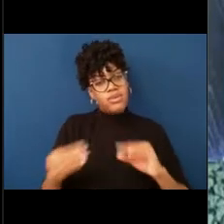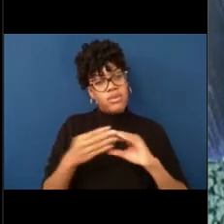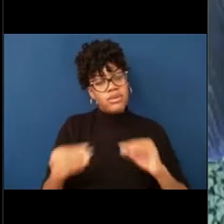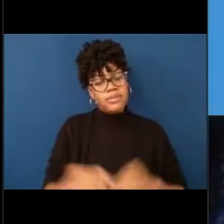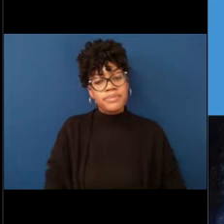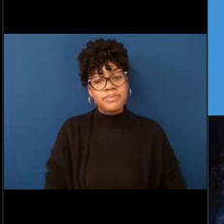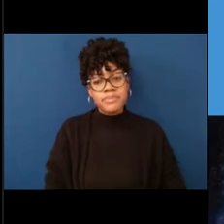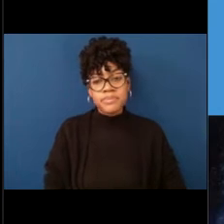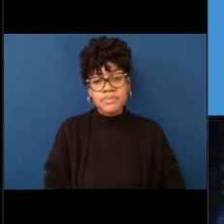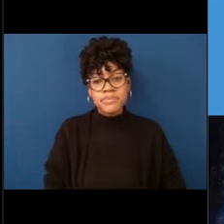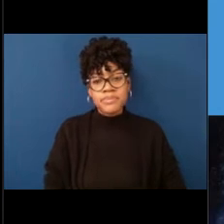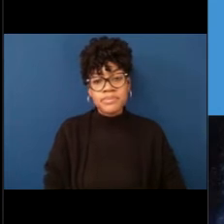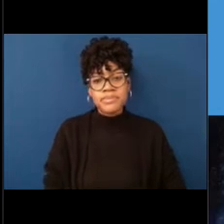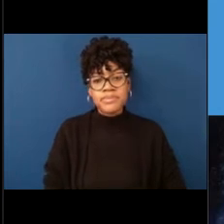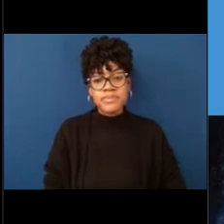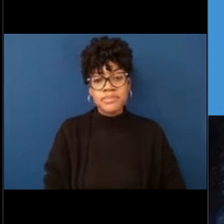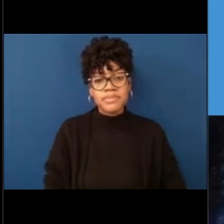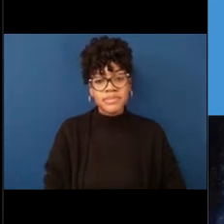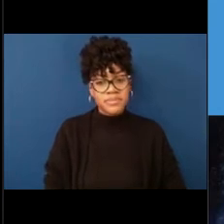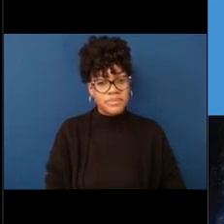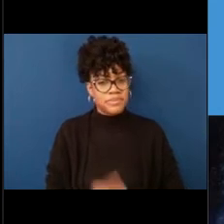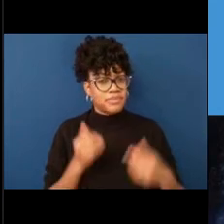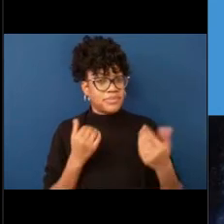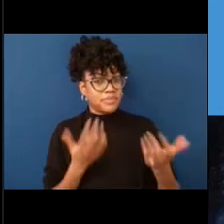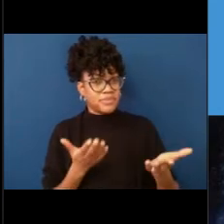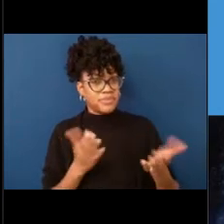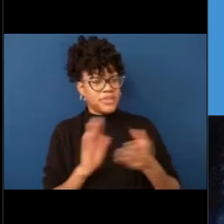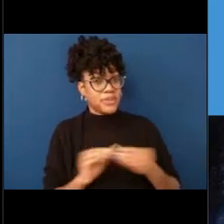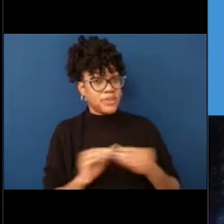So the story that you're going to be listening to